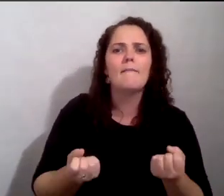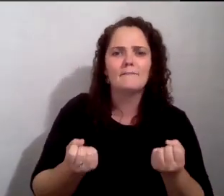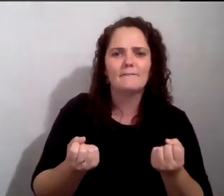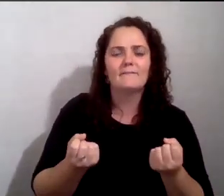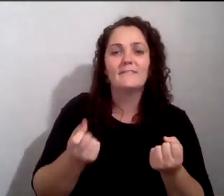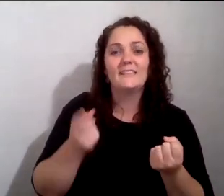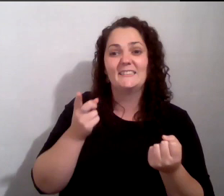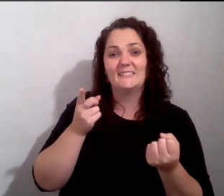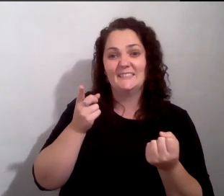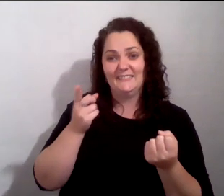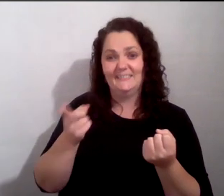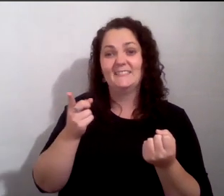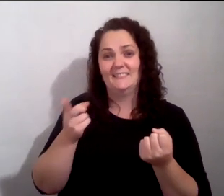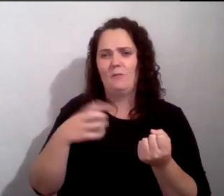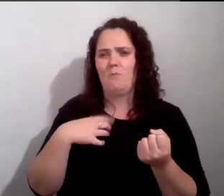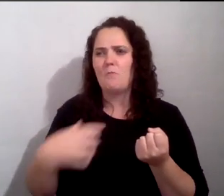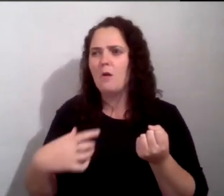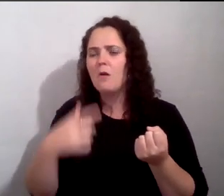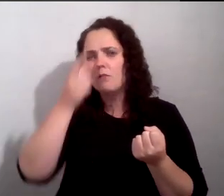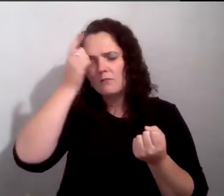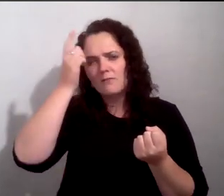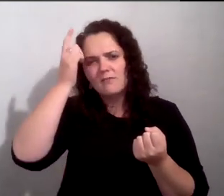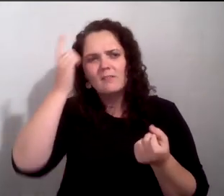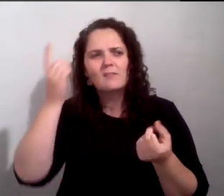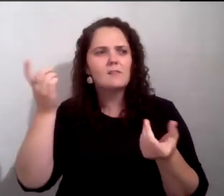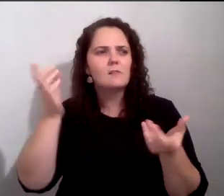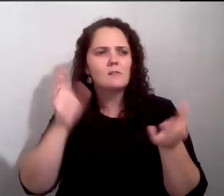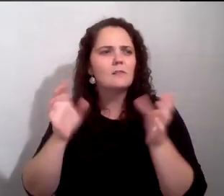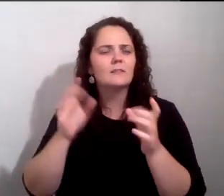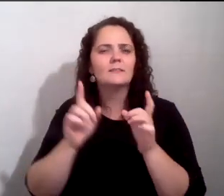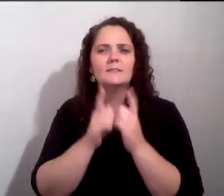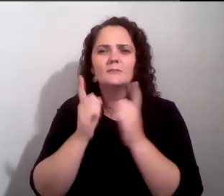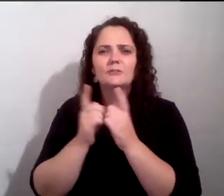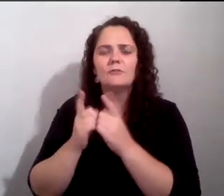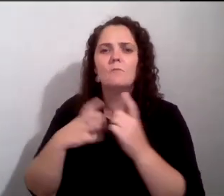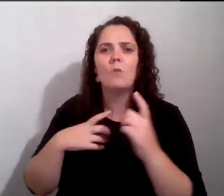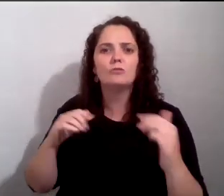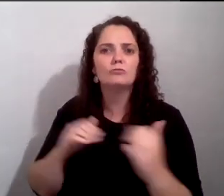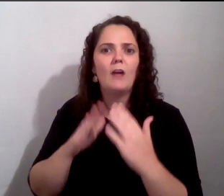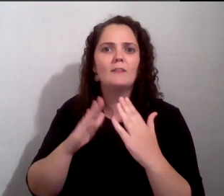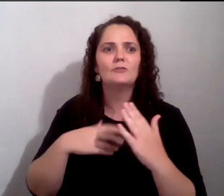hold. It's experimental and elevates ideas of challenge and critical autonomy and creative